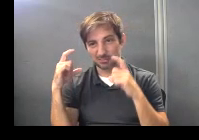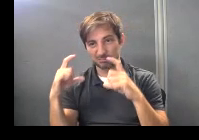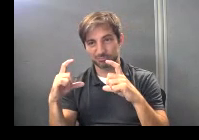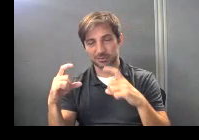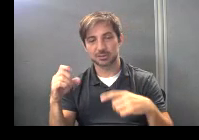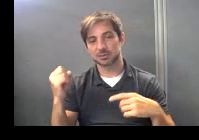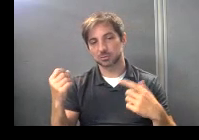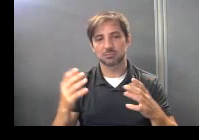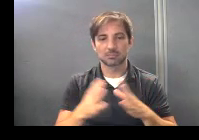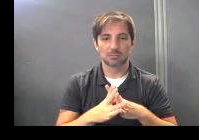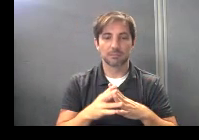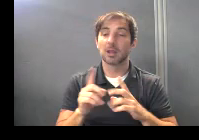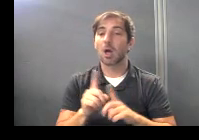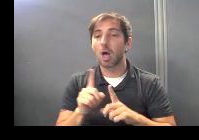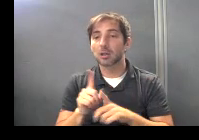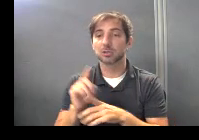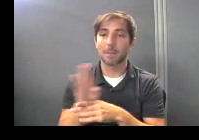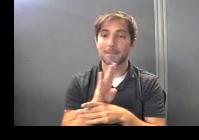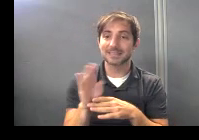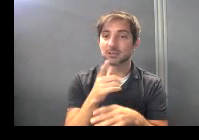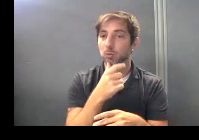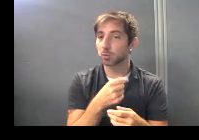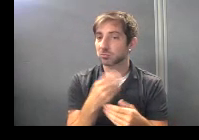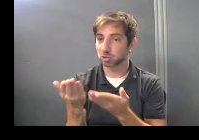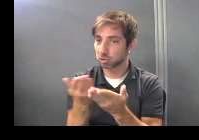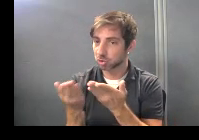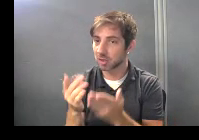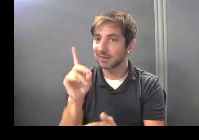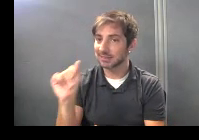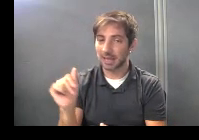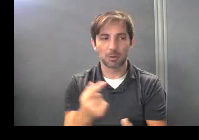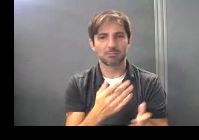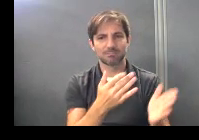AND BUSINESSES THAT SERVE PEOPLE WITH DISABILITIES. THESE ARE GREAT PARTNERS, COLLABORATORS.